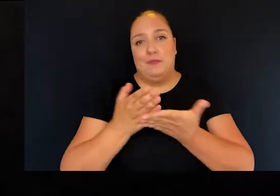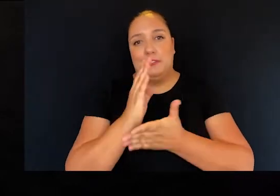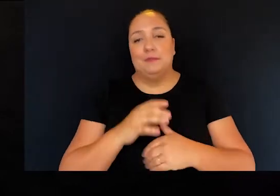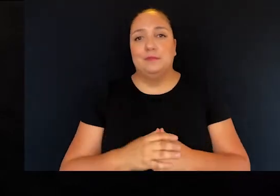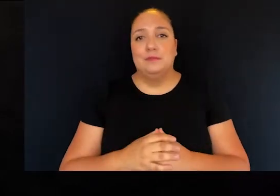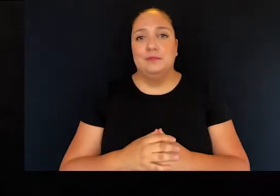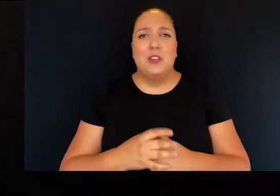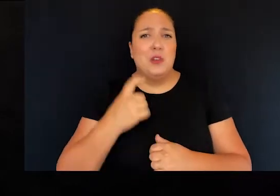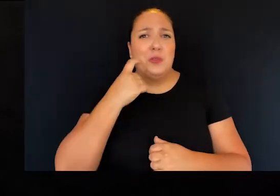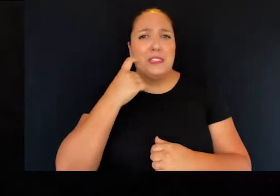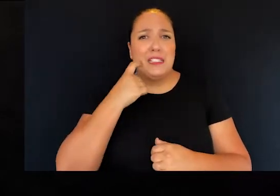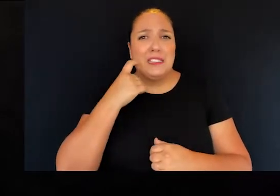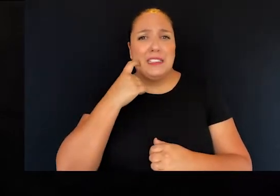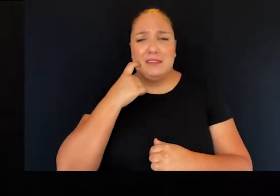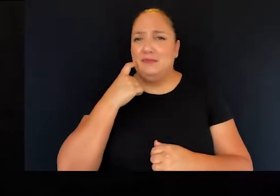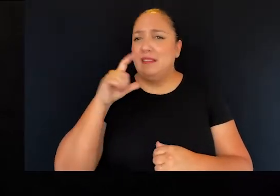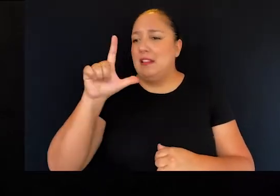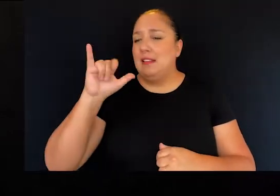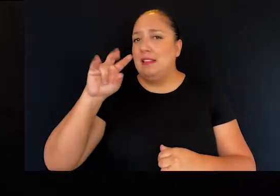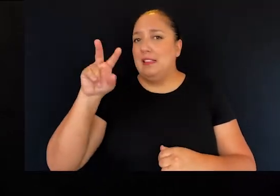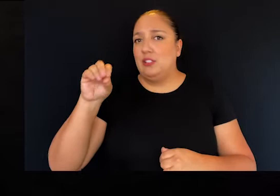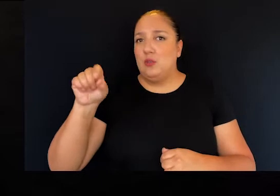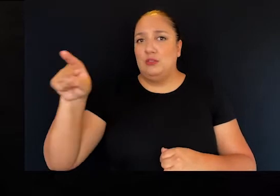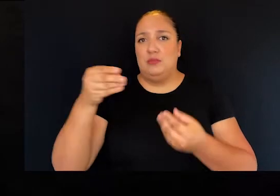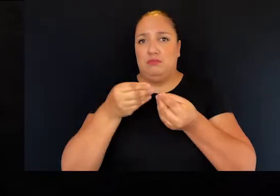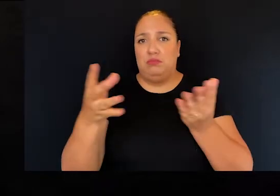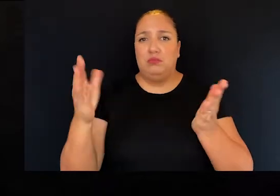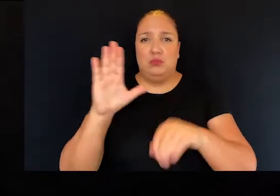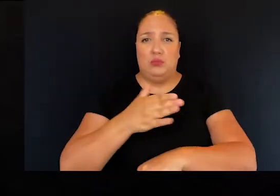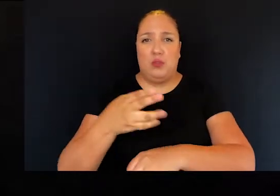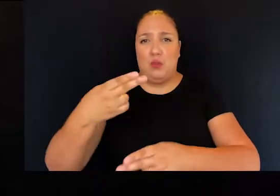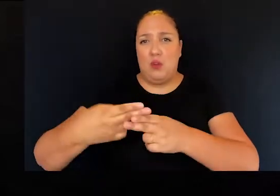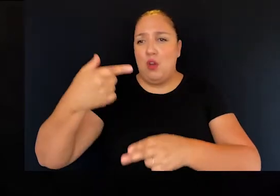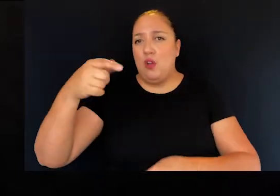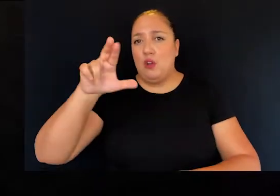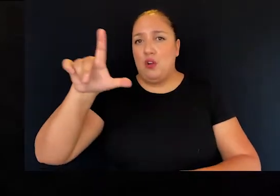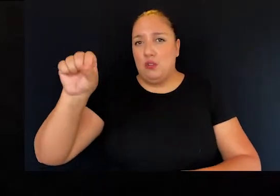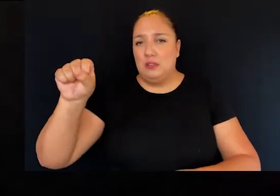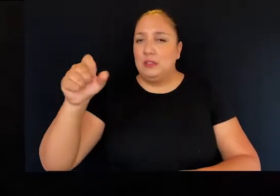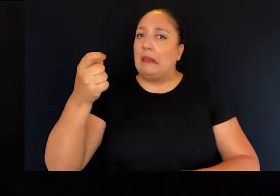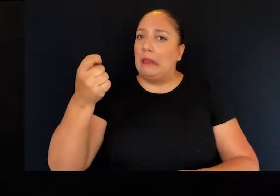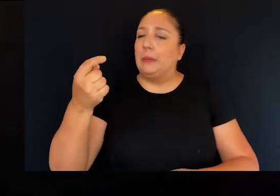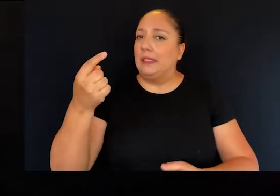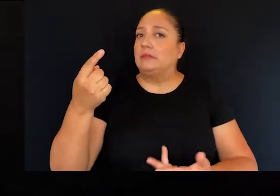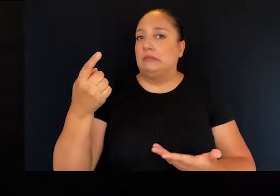Recently in the news, popular artist Lizzo released a single titled "Grrrls" with some controversy attached to it.